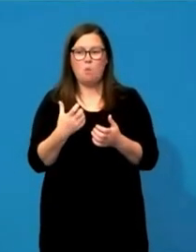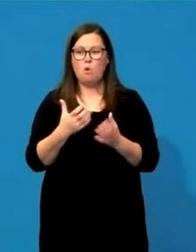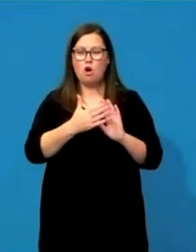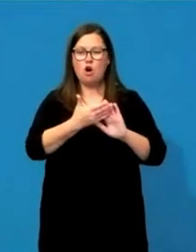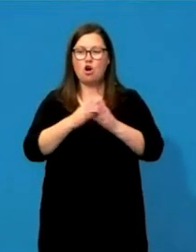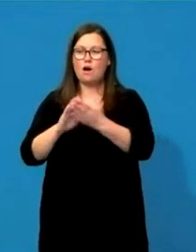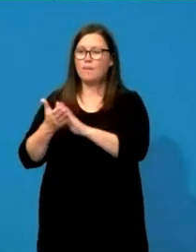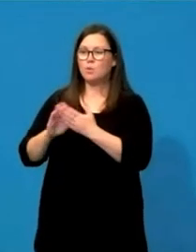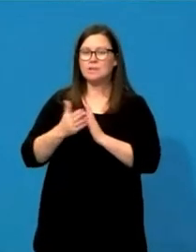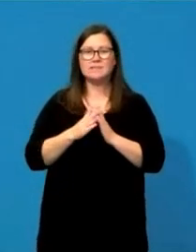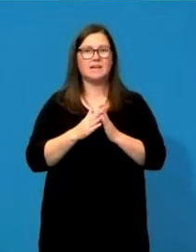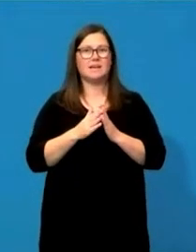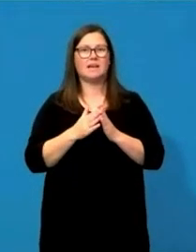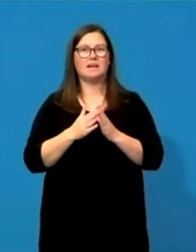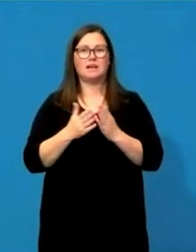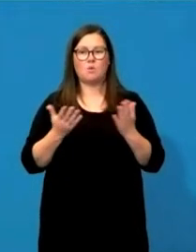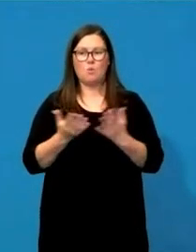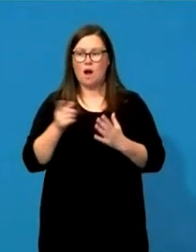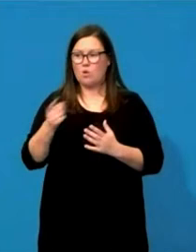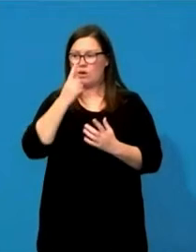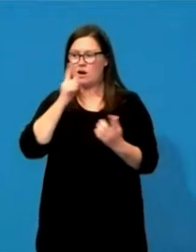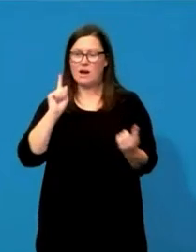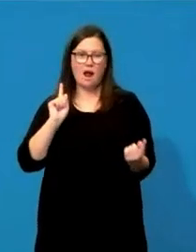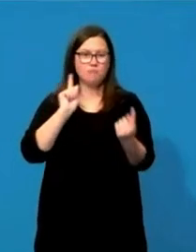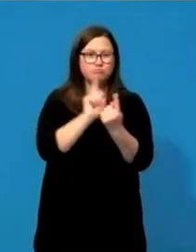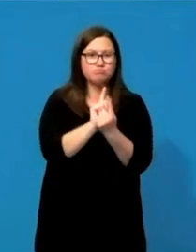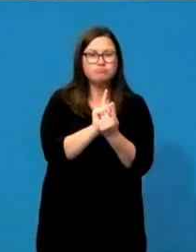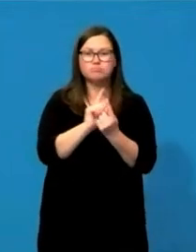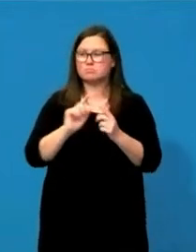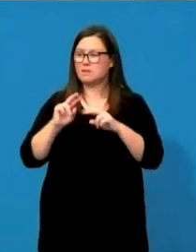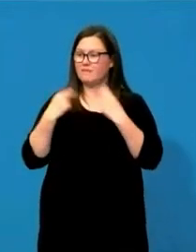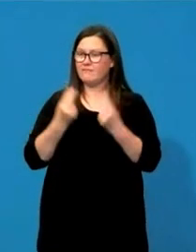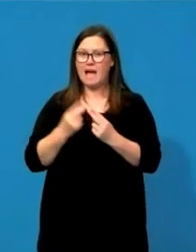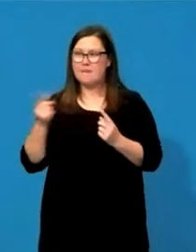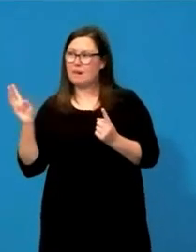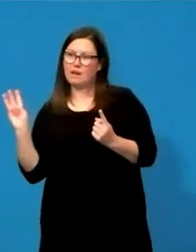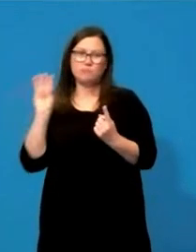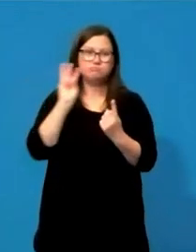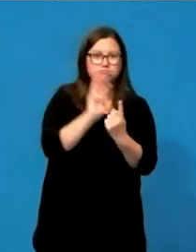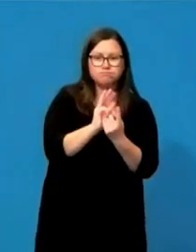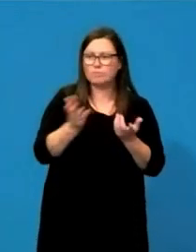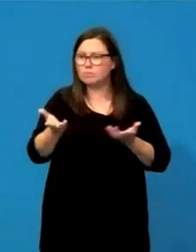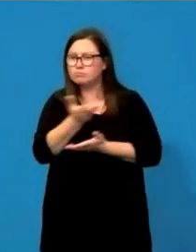come together to discuss issues in the disability community. Yeah, that's right.